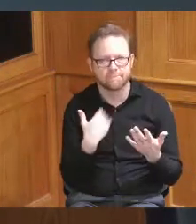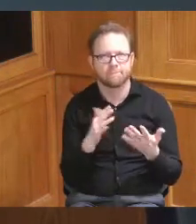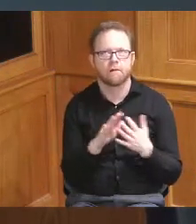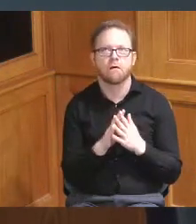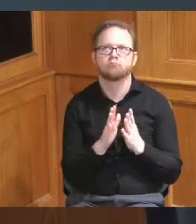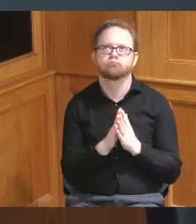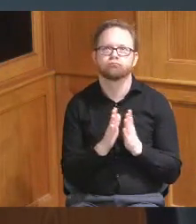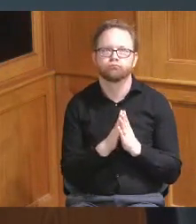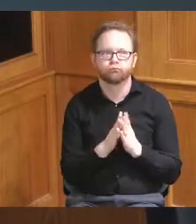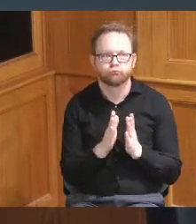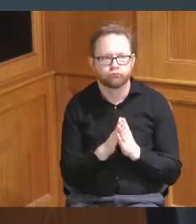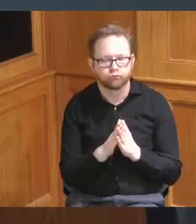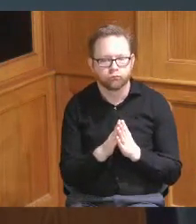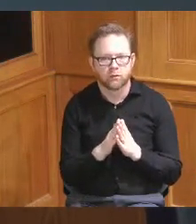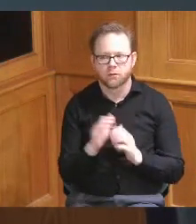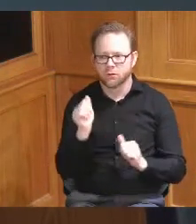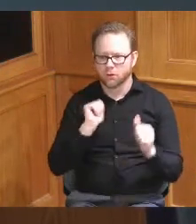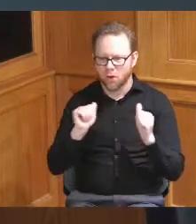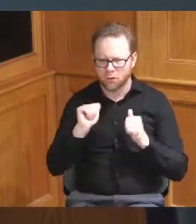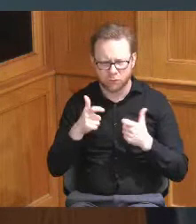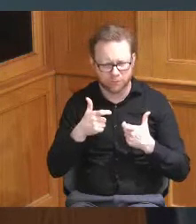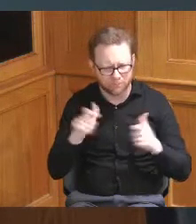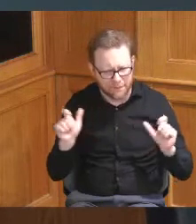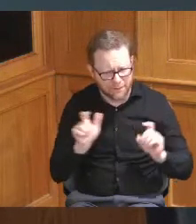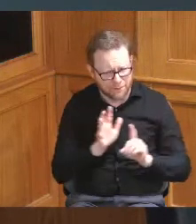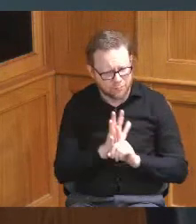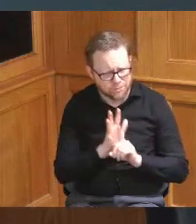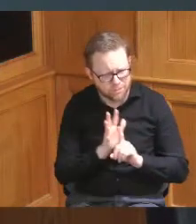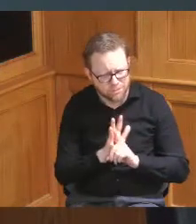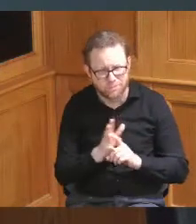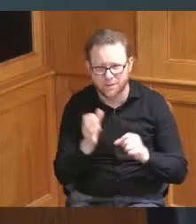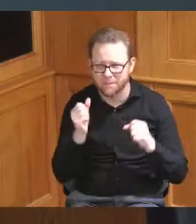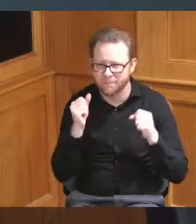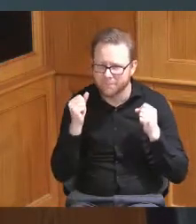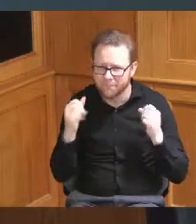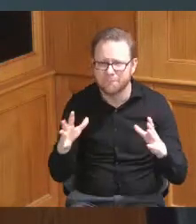you know the biggest concerts coming we've got all these venues that we've got got all